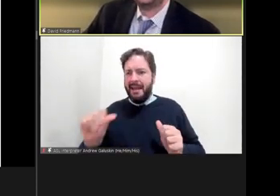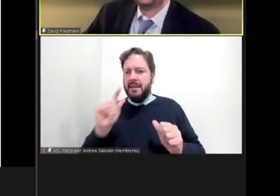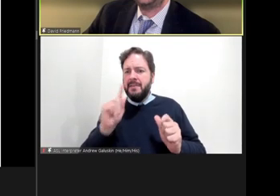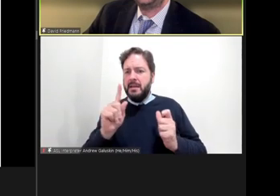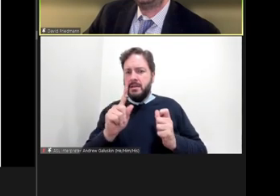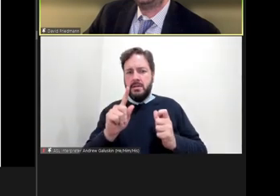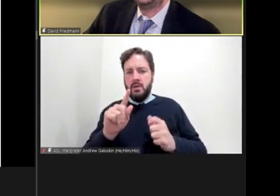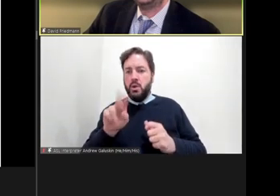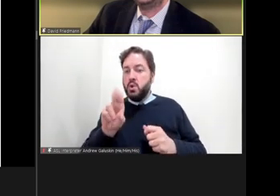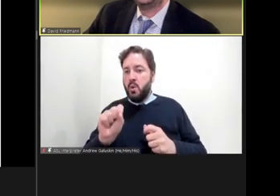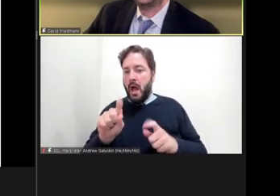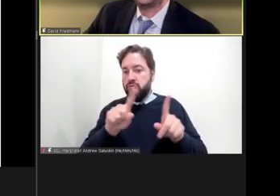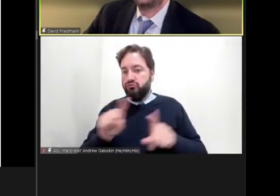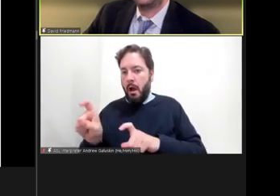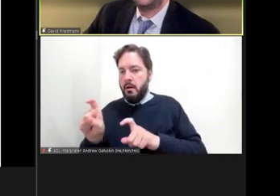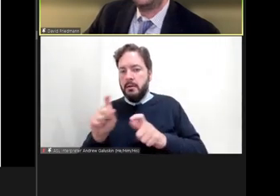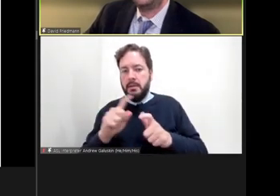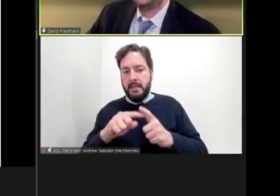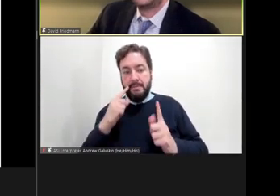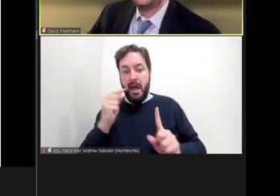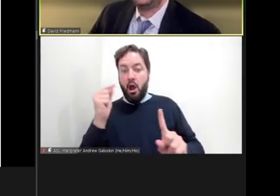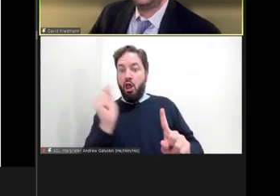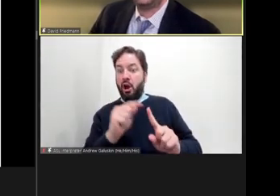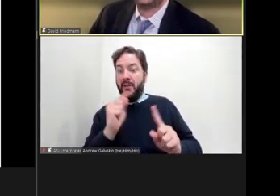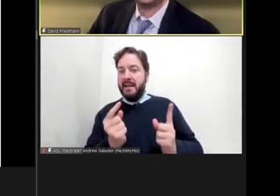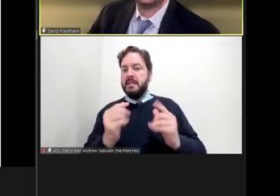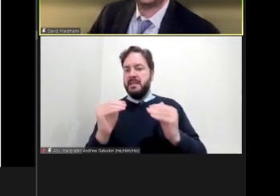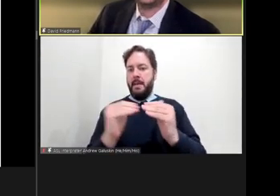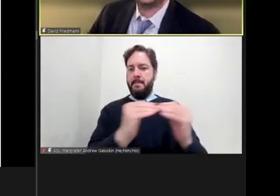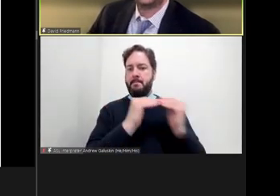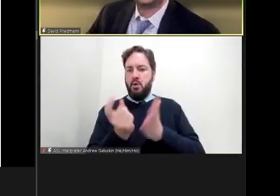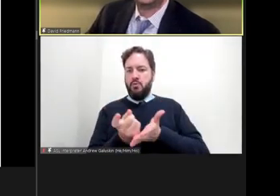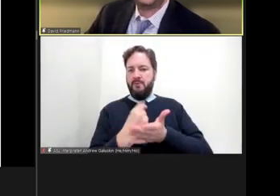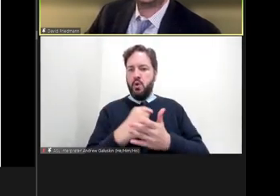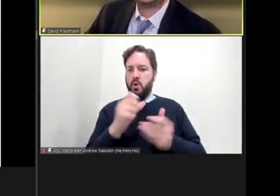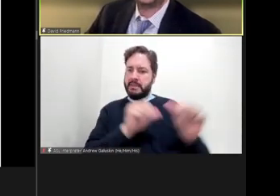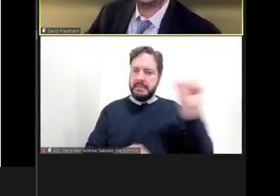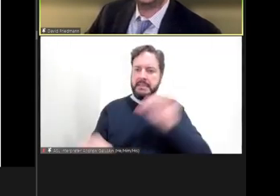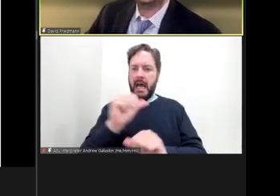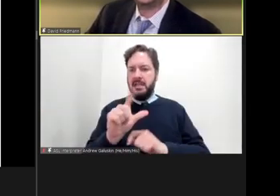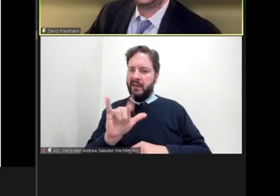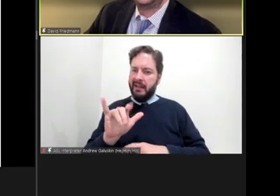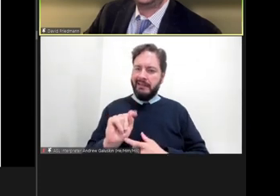Nothing we could point to as sort of peer reviewed scientific literature as to how successful it is.